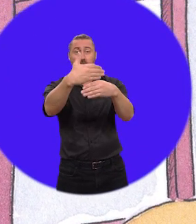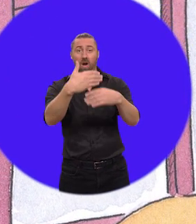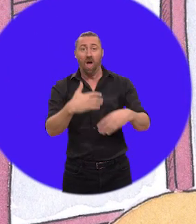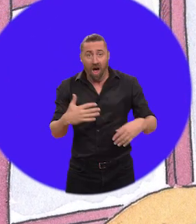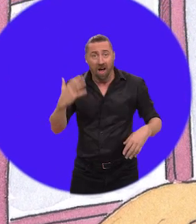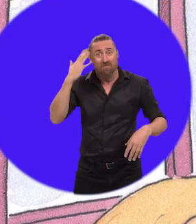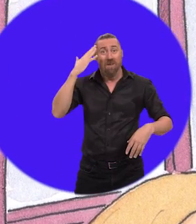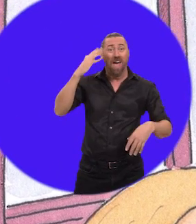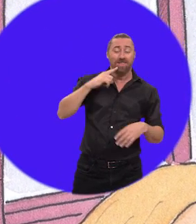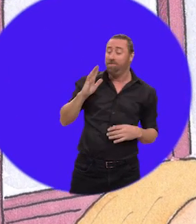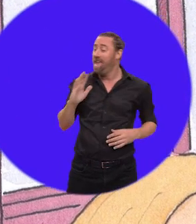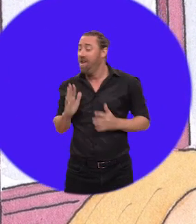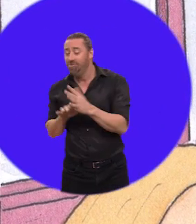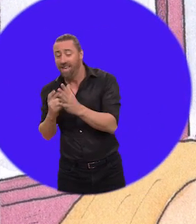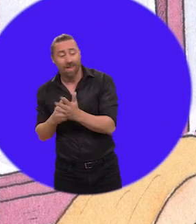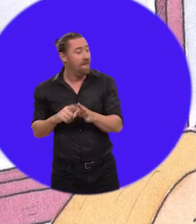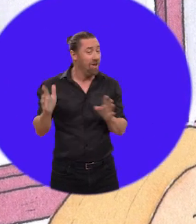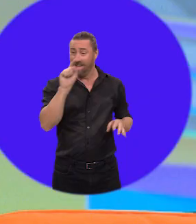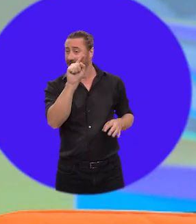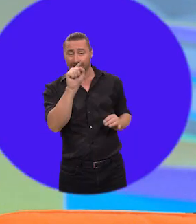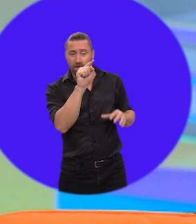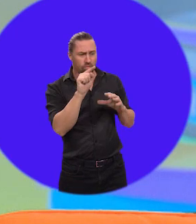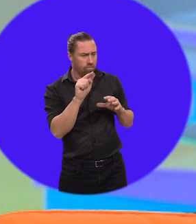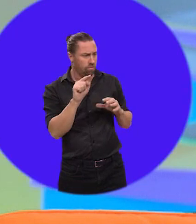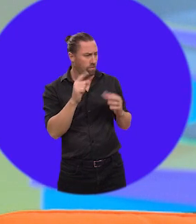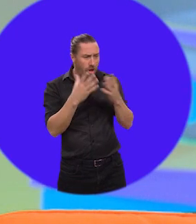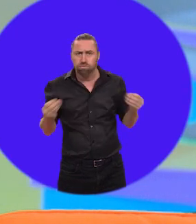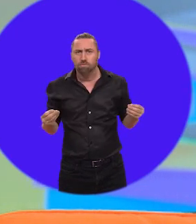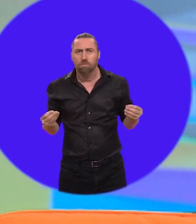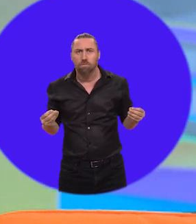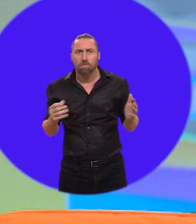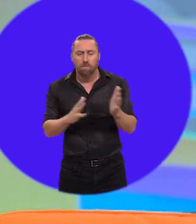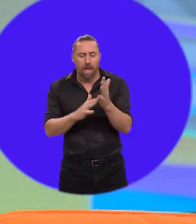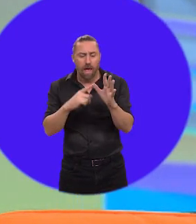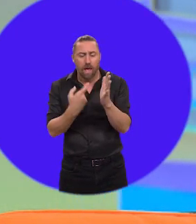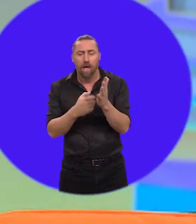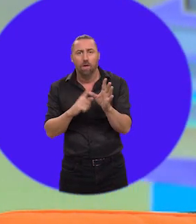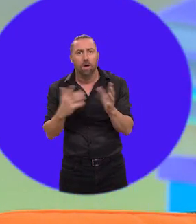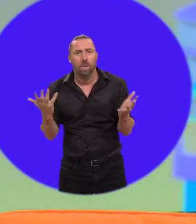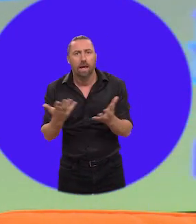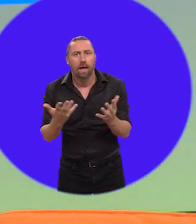"Mary," said Mum, "is this the bird you were, "Mary, where is Mary?